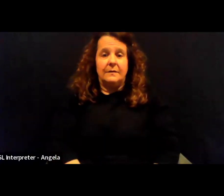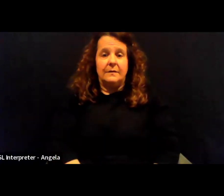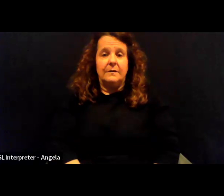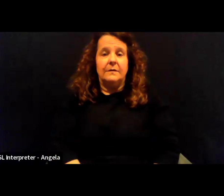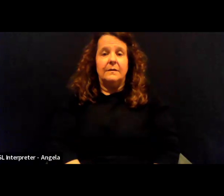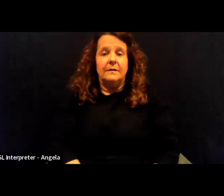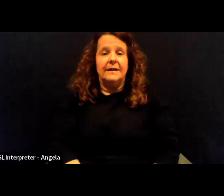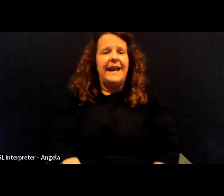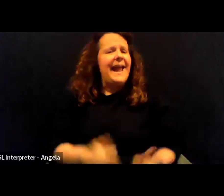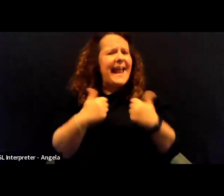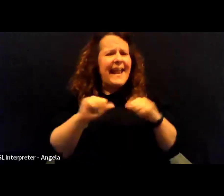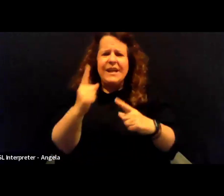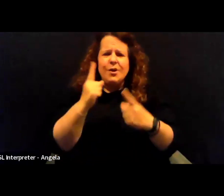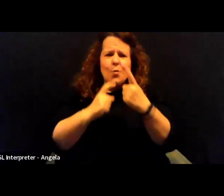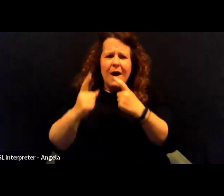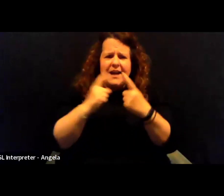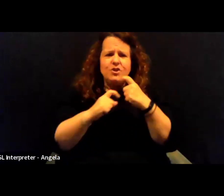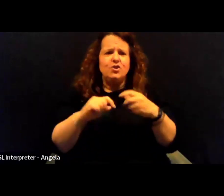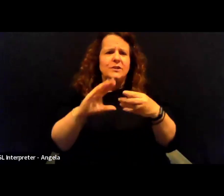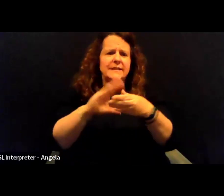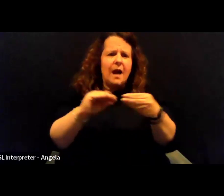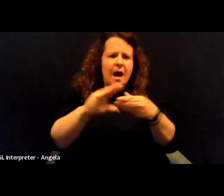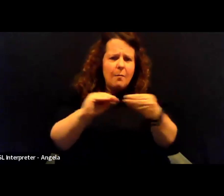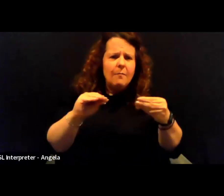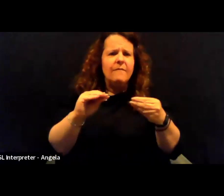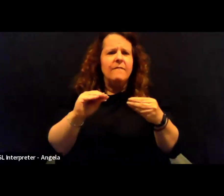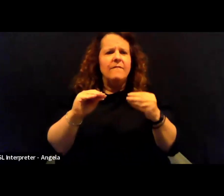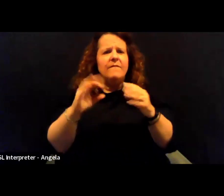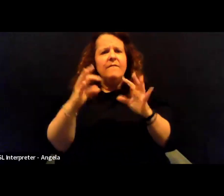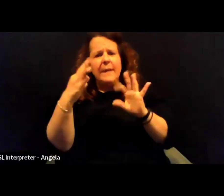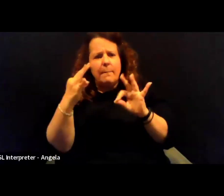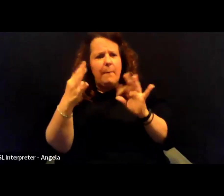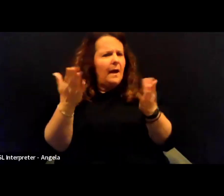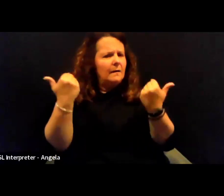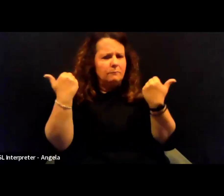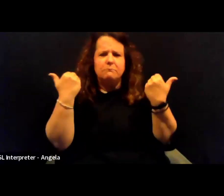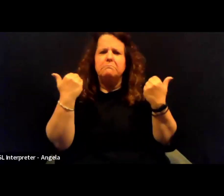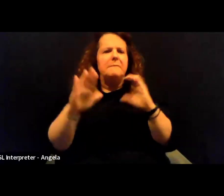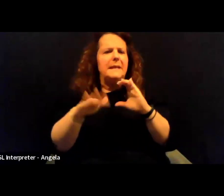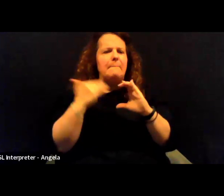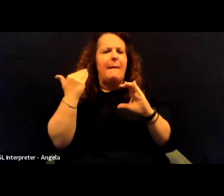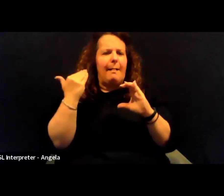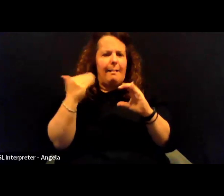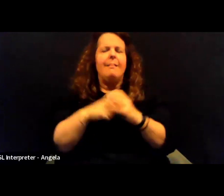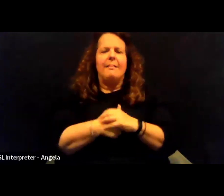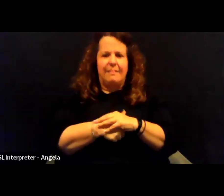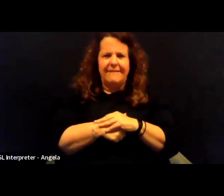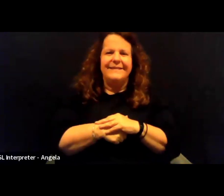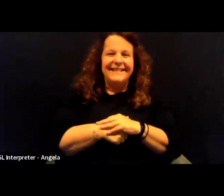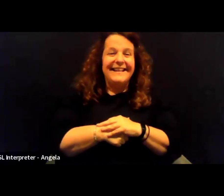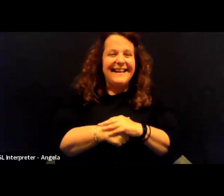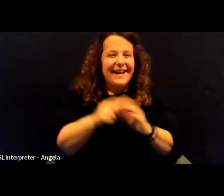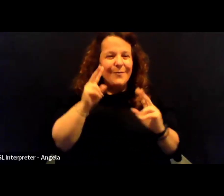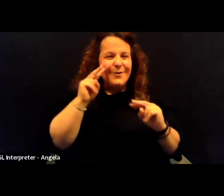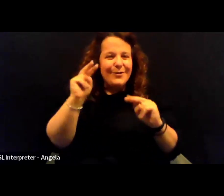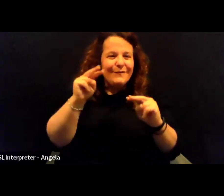so on offline and look forward to hearing from you and seeing you next year.